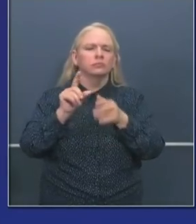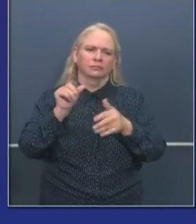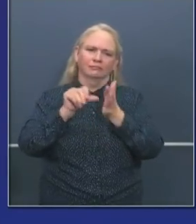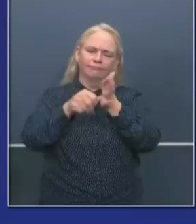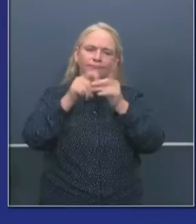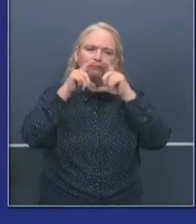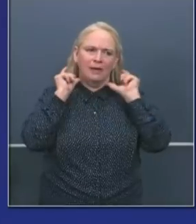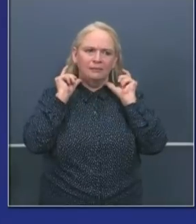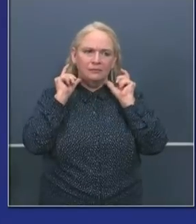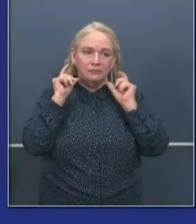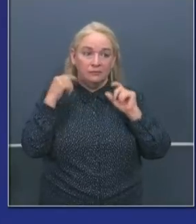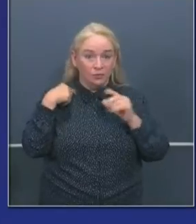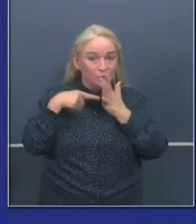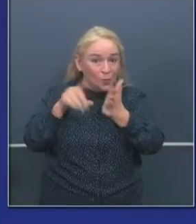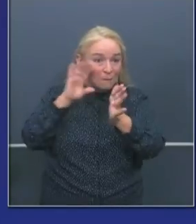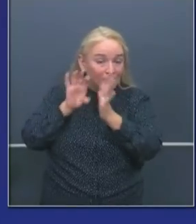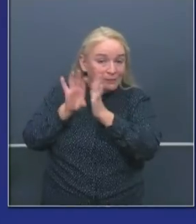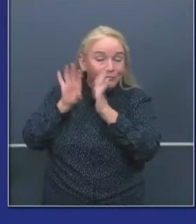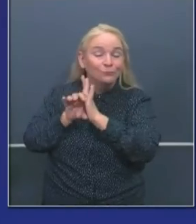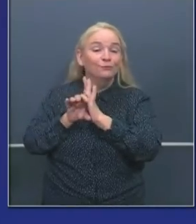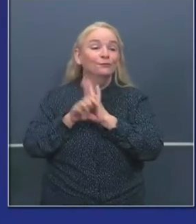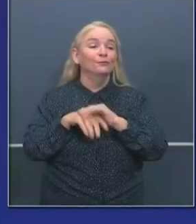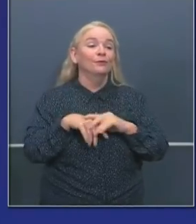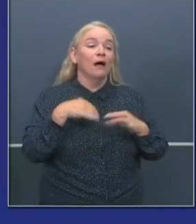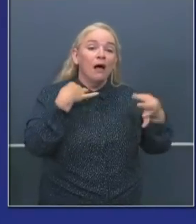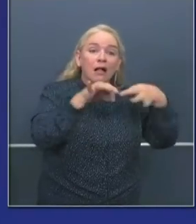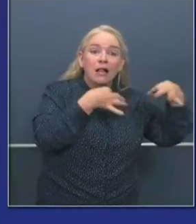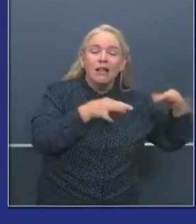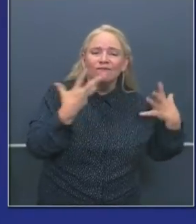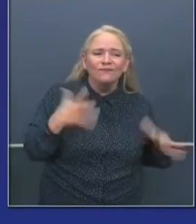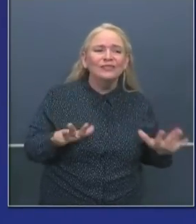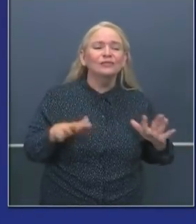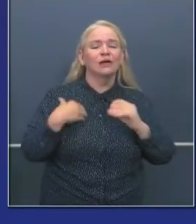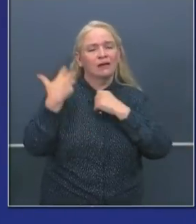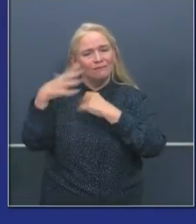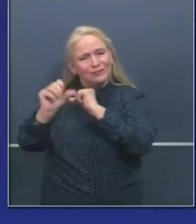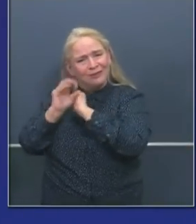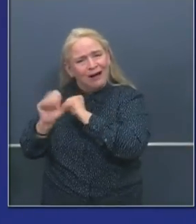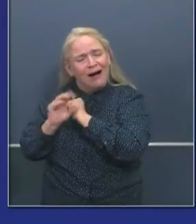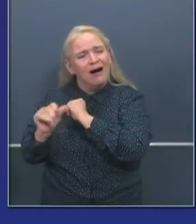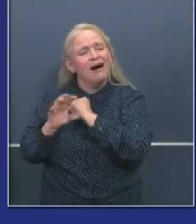OF HYGIENE THAT IS REQUIRED OF THIS MOMENT AND OF COURSE, WEAR MASKS.